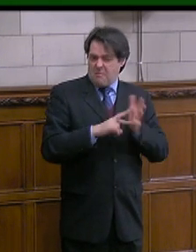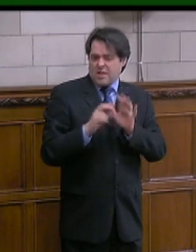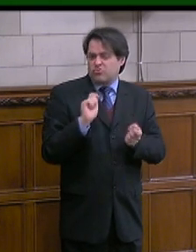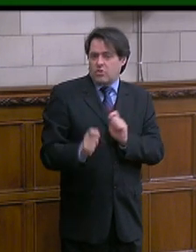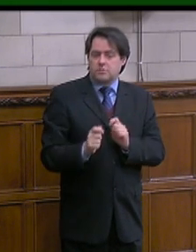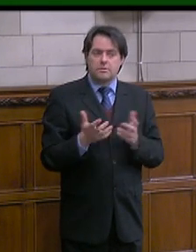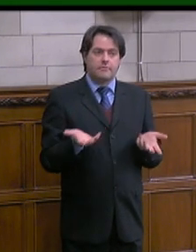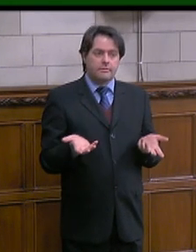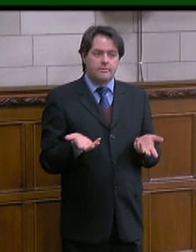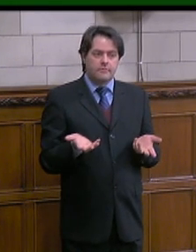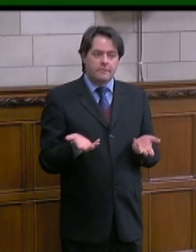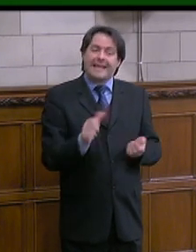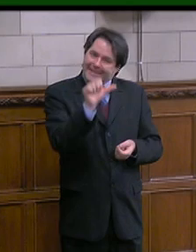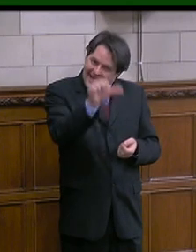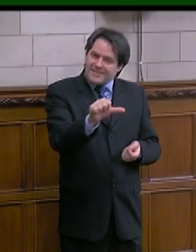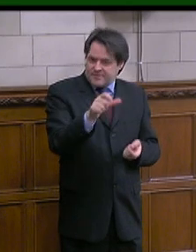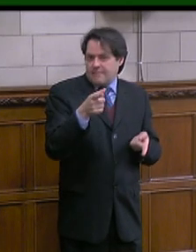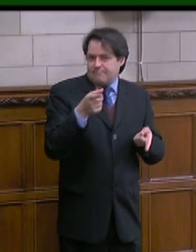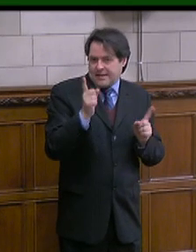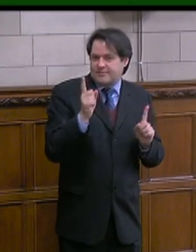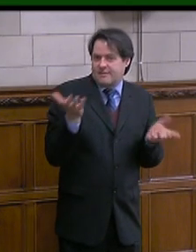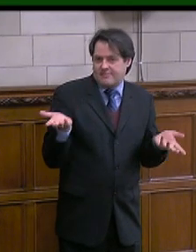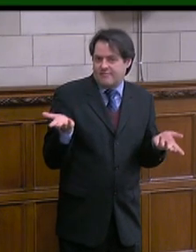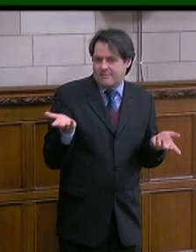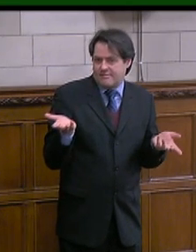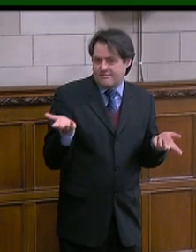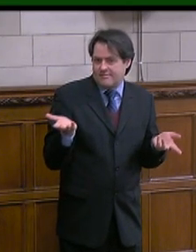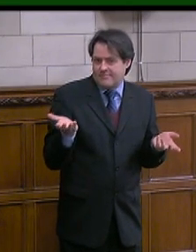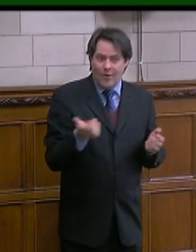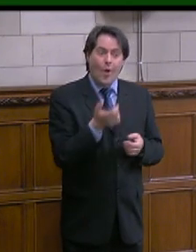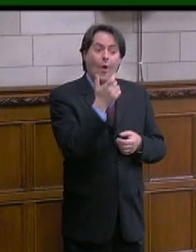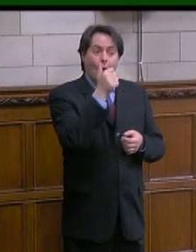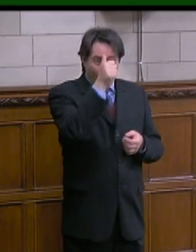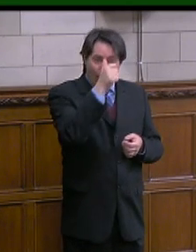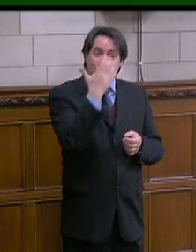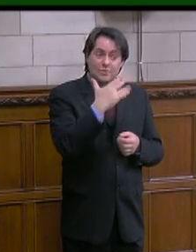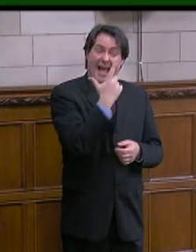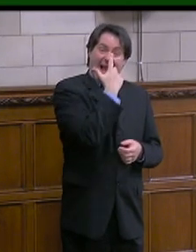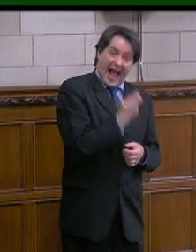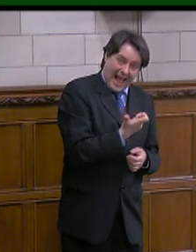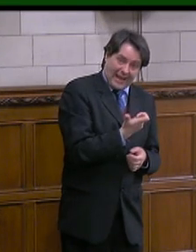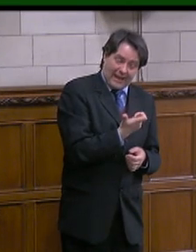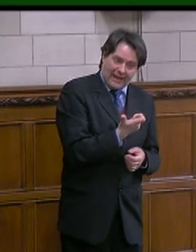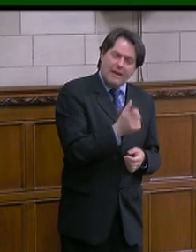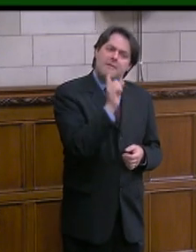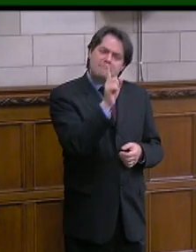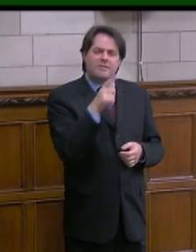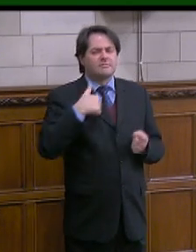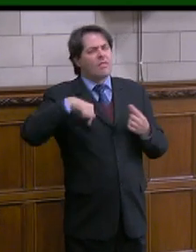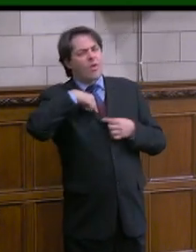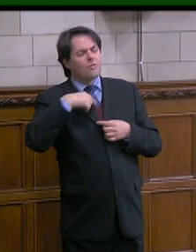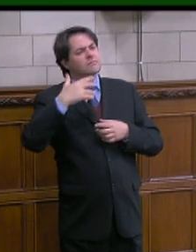Well yes, Minister, we know that schools can do it, but those of us who have been teachers,